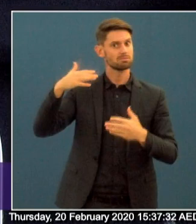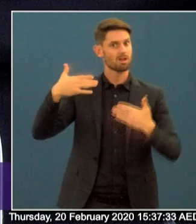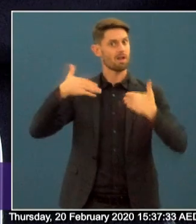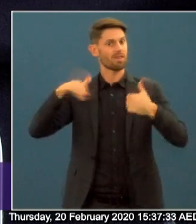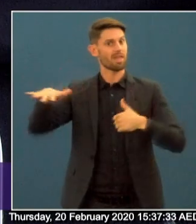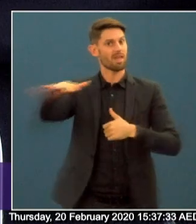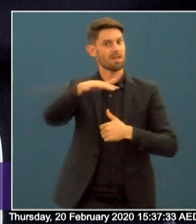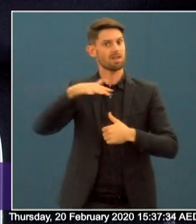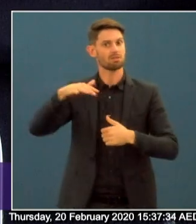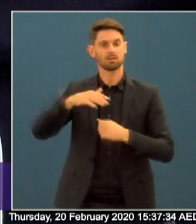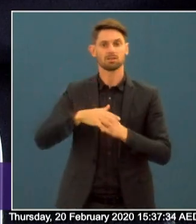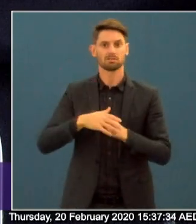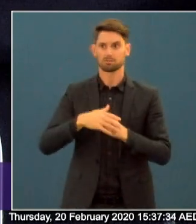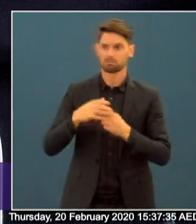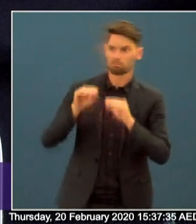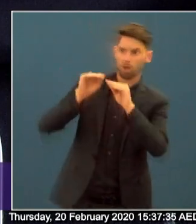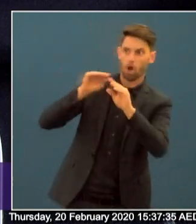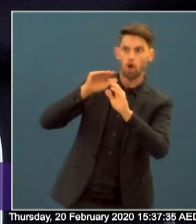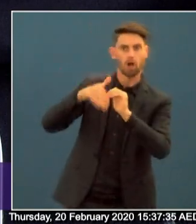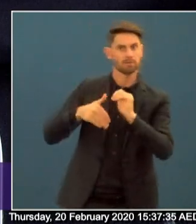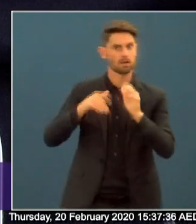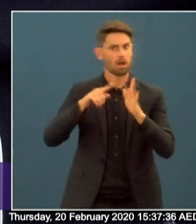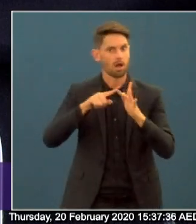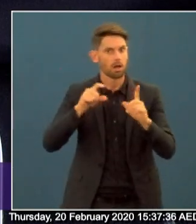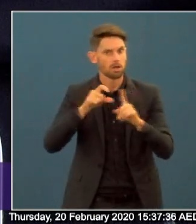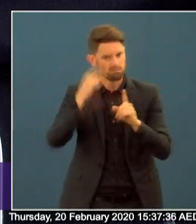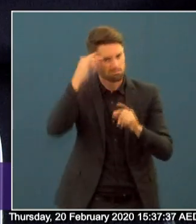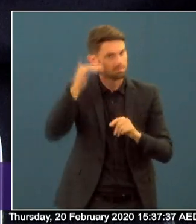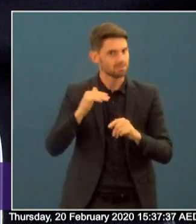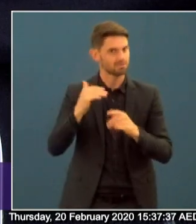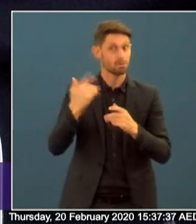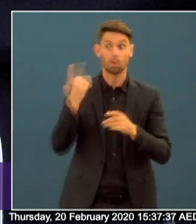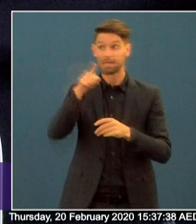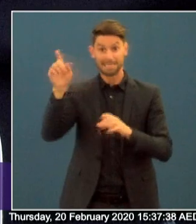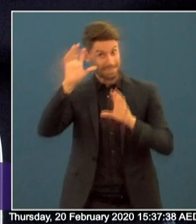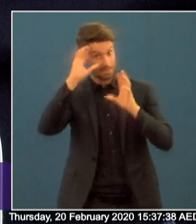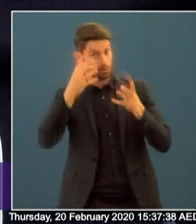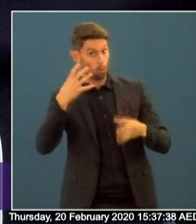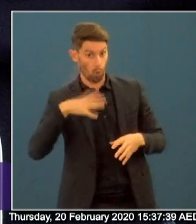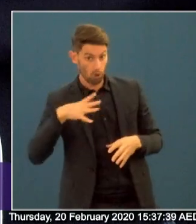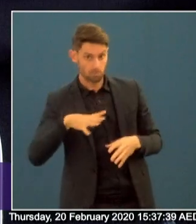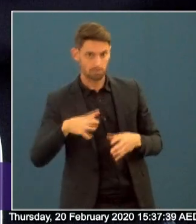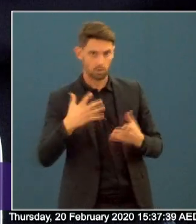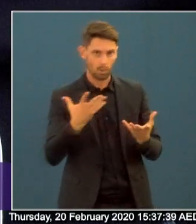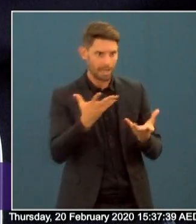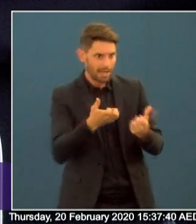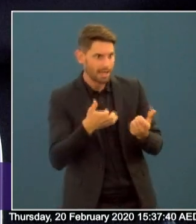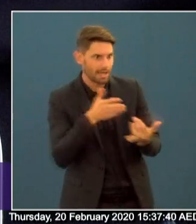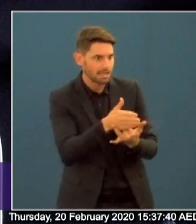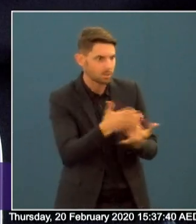who have an interest in training in intellectual disability. And I would also suggest there would need to be further skills